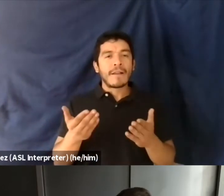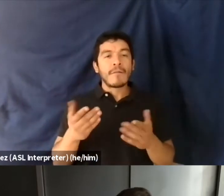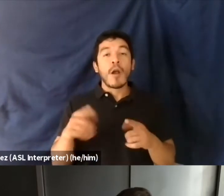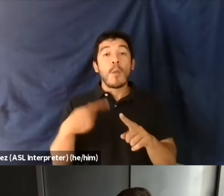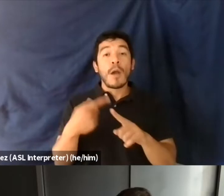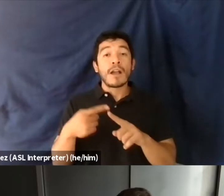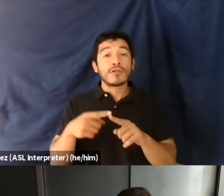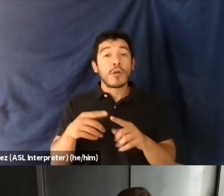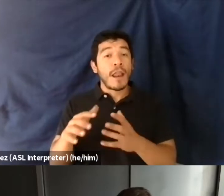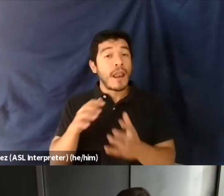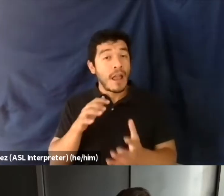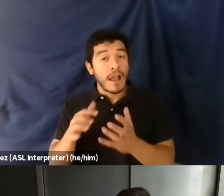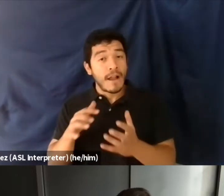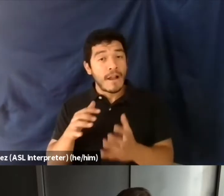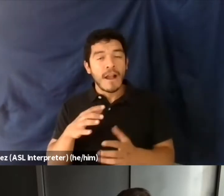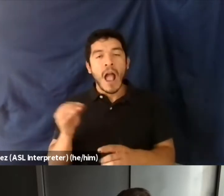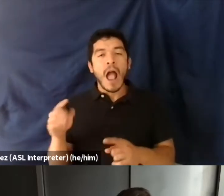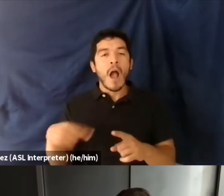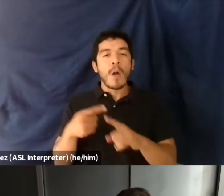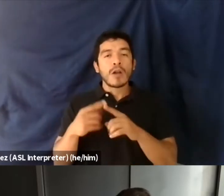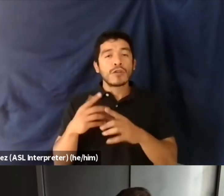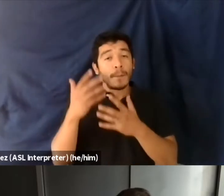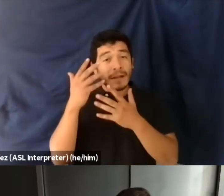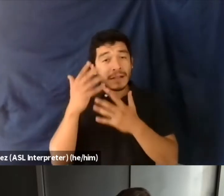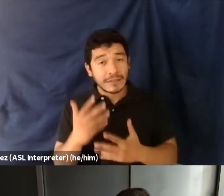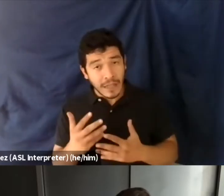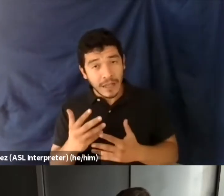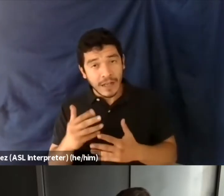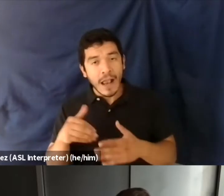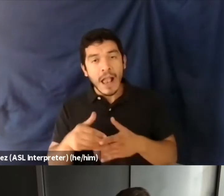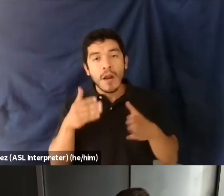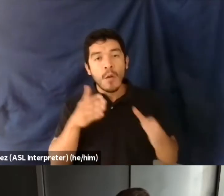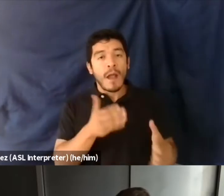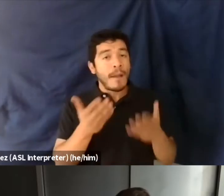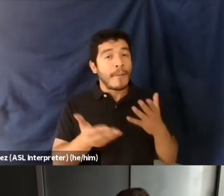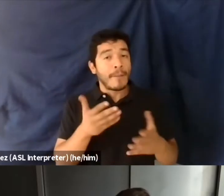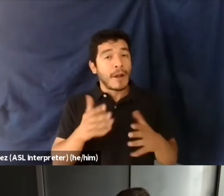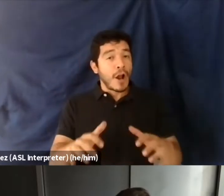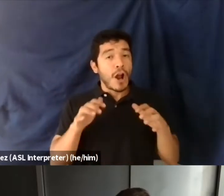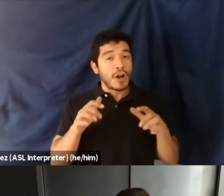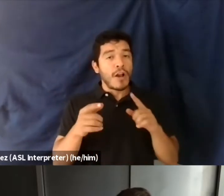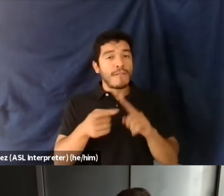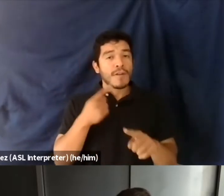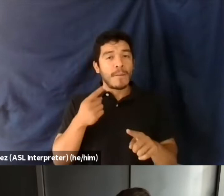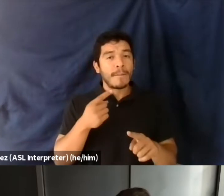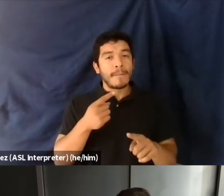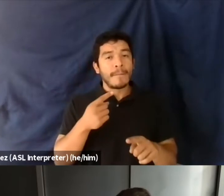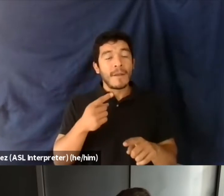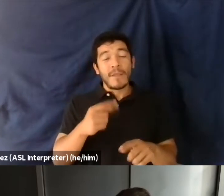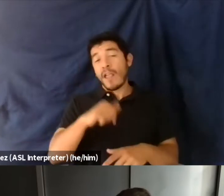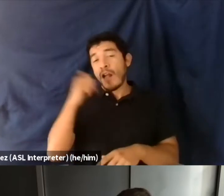and when to be sad in a way that maybe audiences from without don't necessarily,